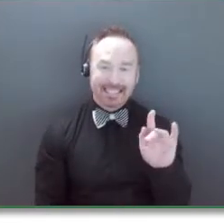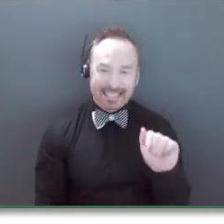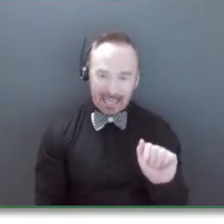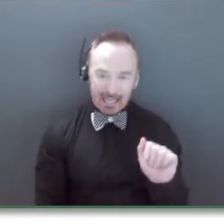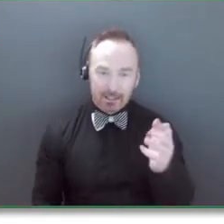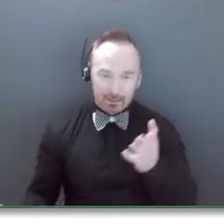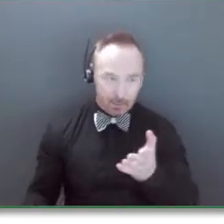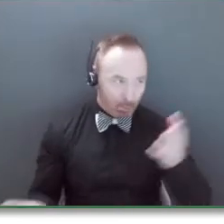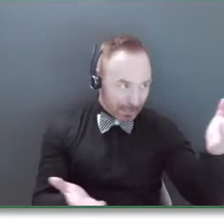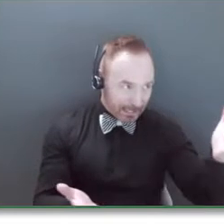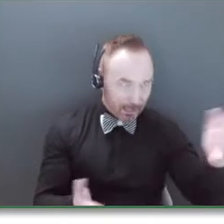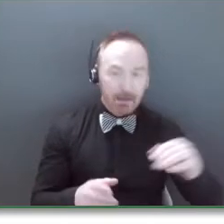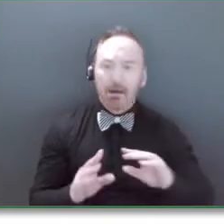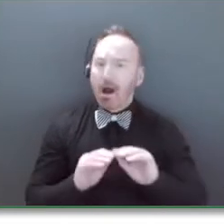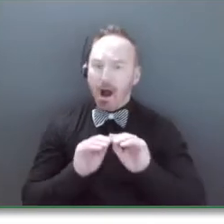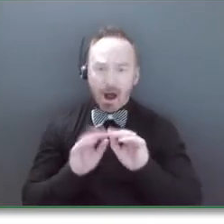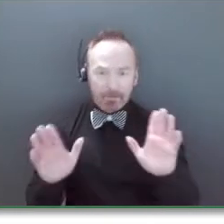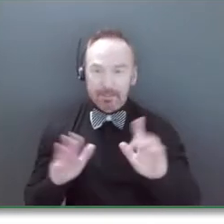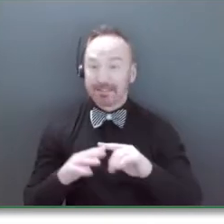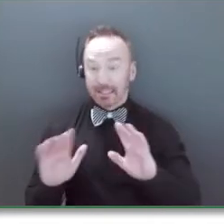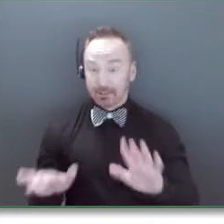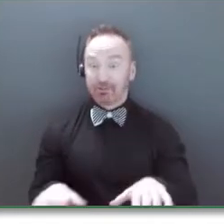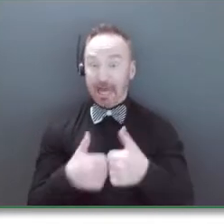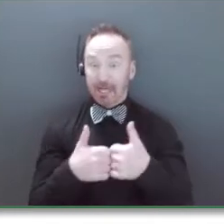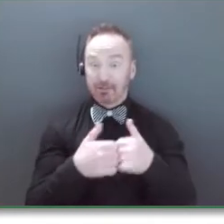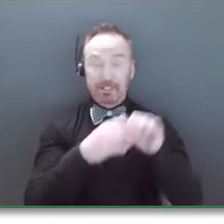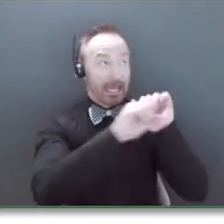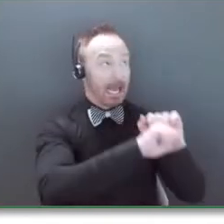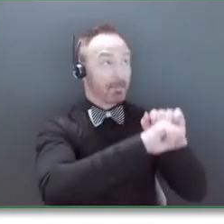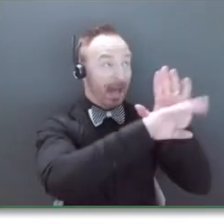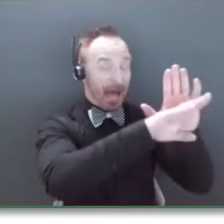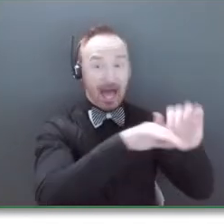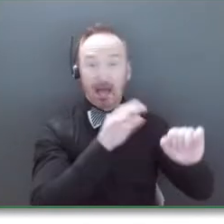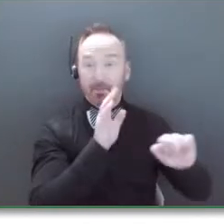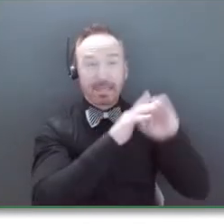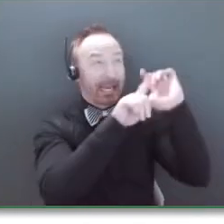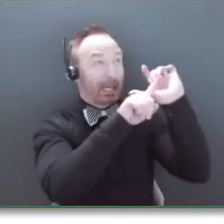to be climbing a mountain at at that altitude and and so the